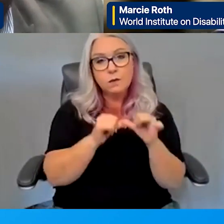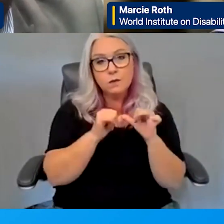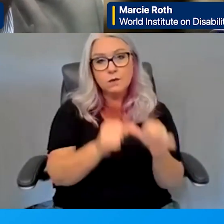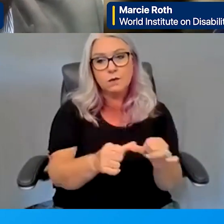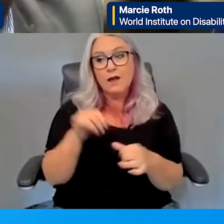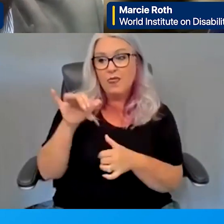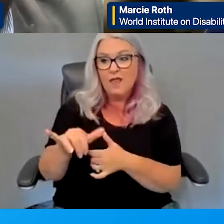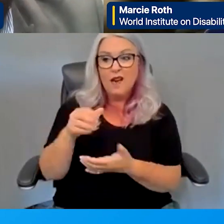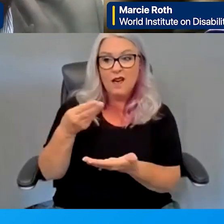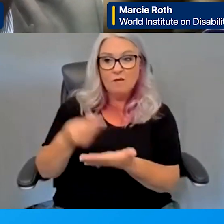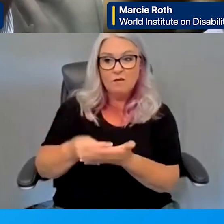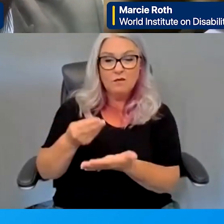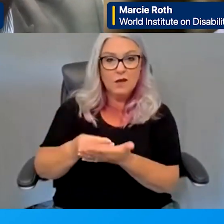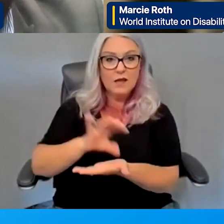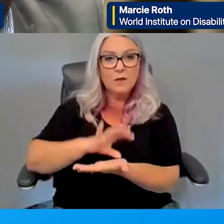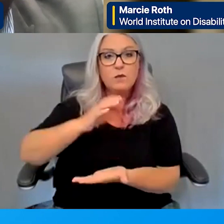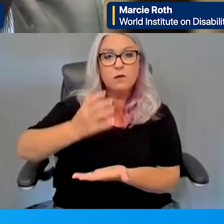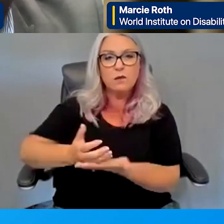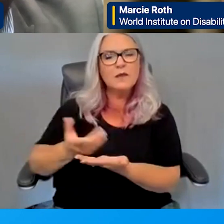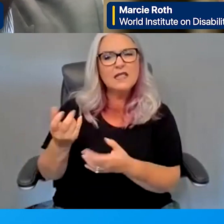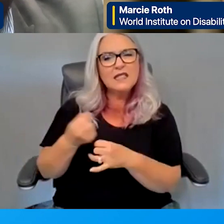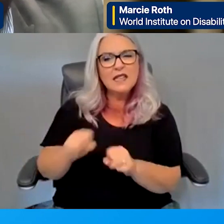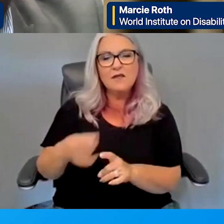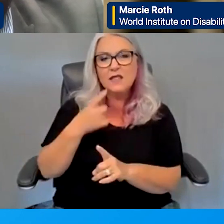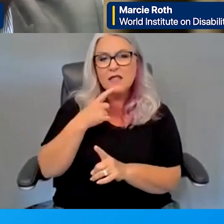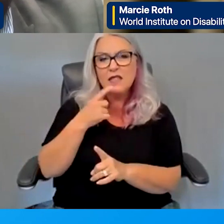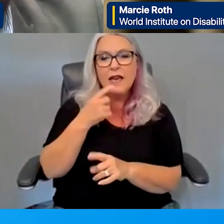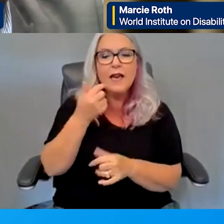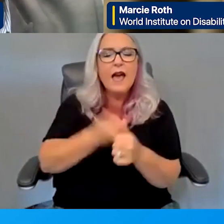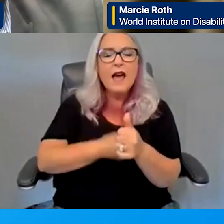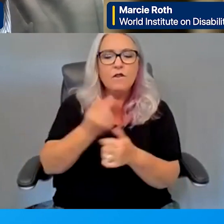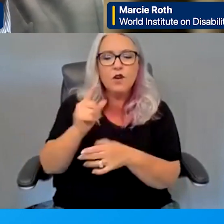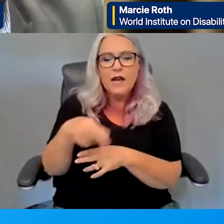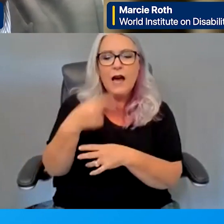goes on all the time. And those dollars I think it's safe to say